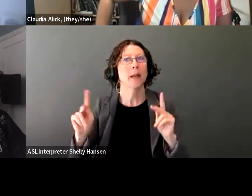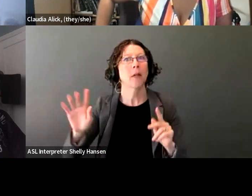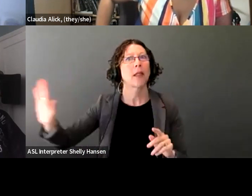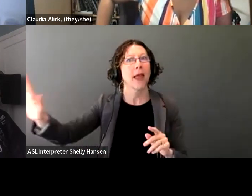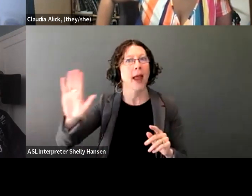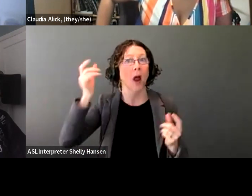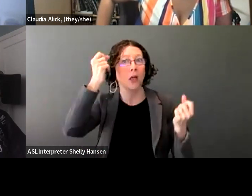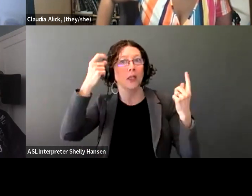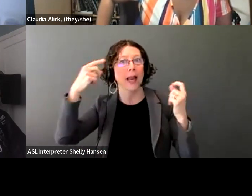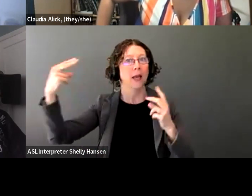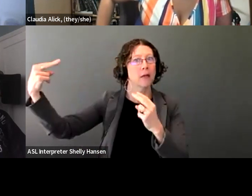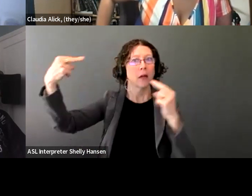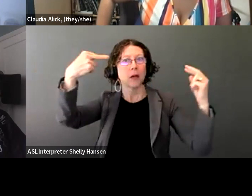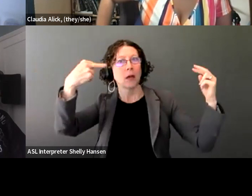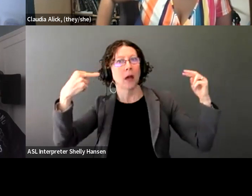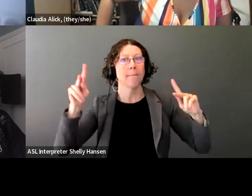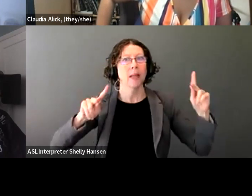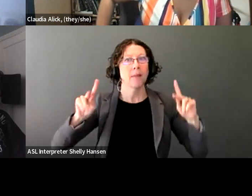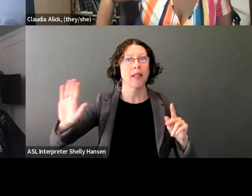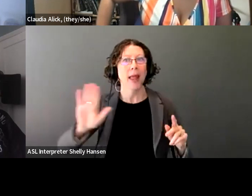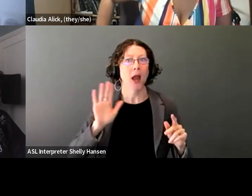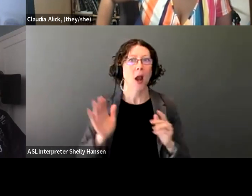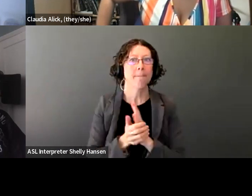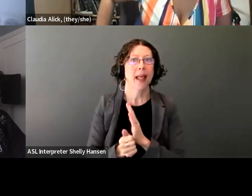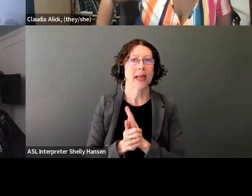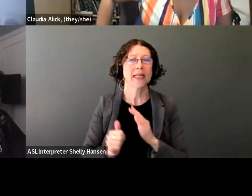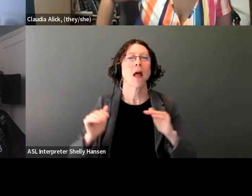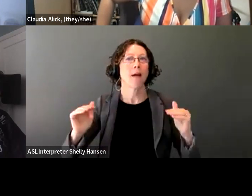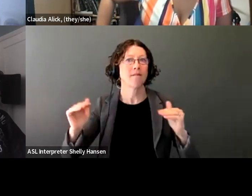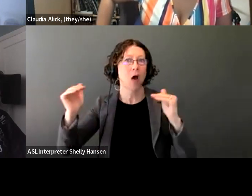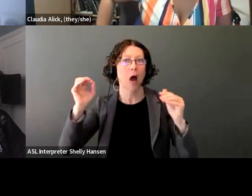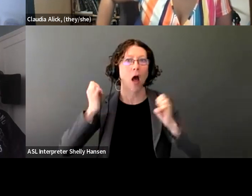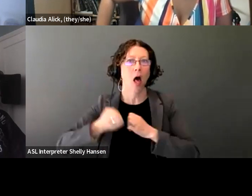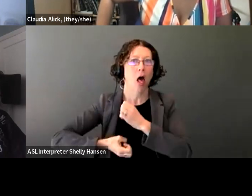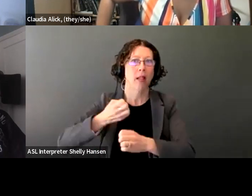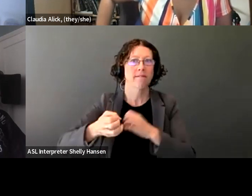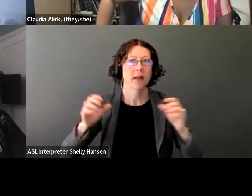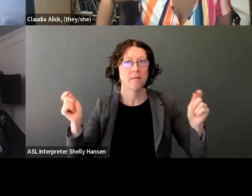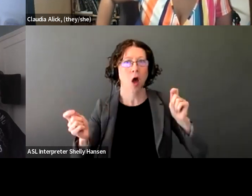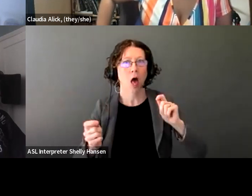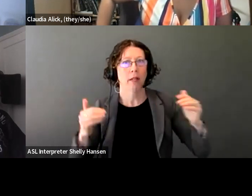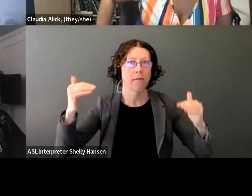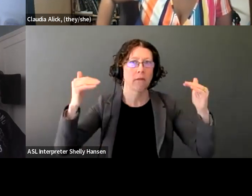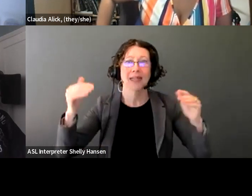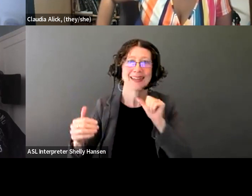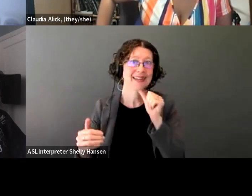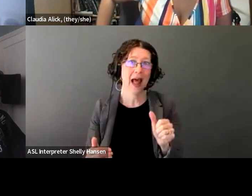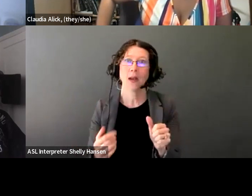And so you know, it's not just cookie cutter, one size fits all type thing as time moves